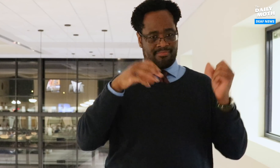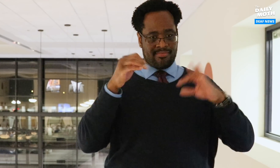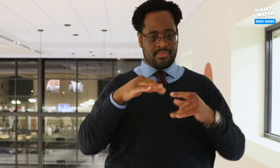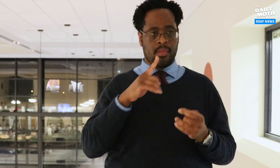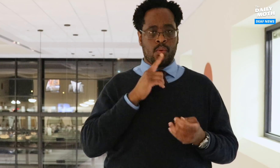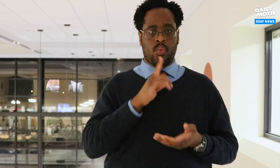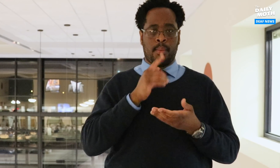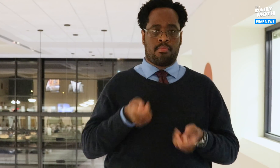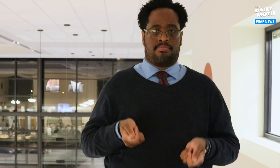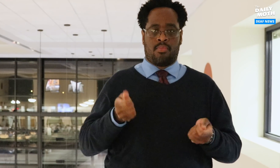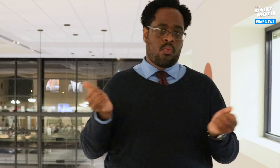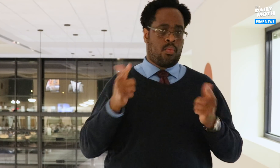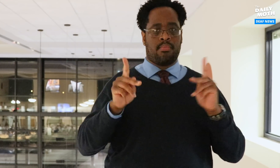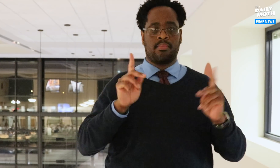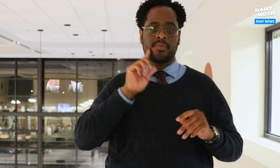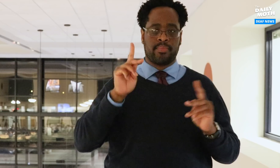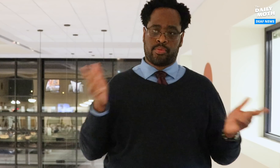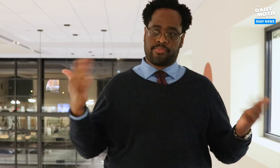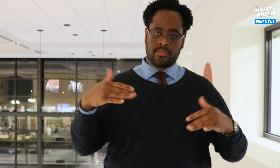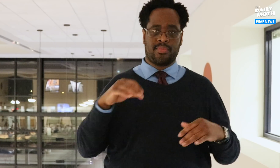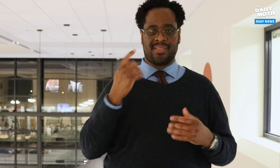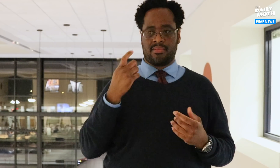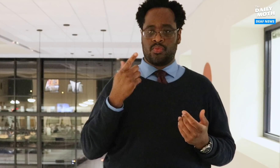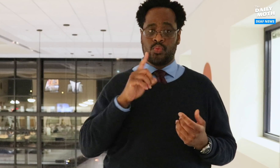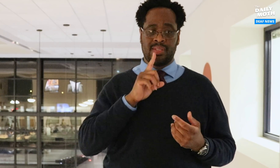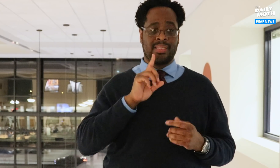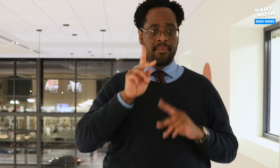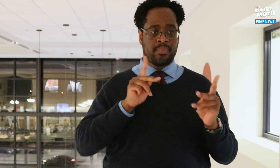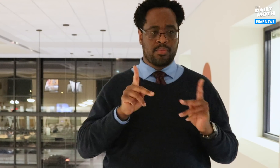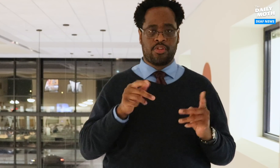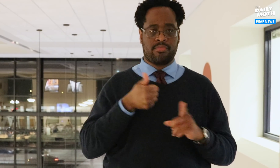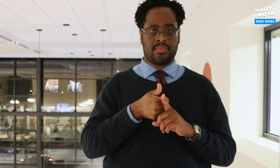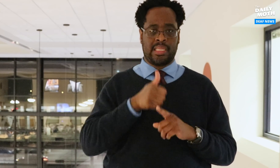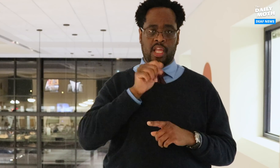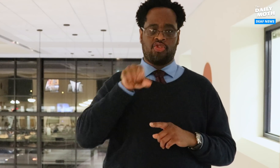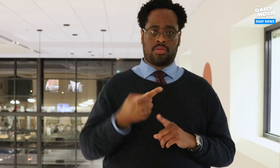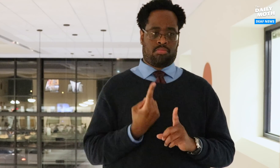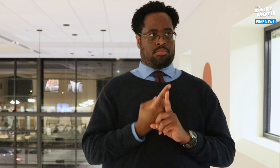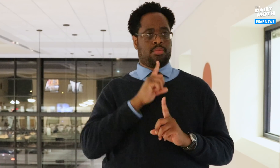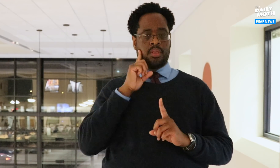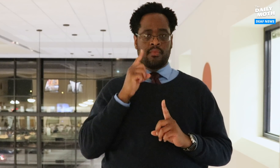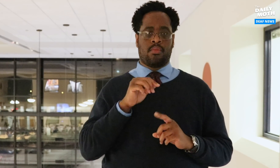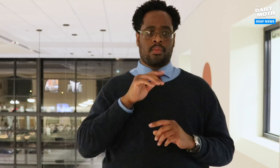So we have to think hard on how we can elevate all Deaf people to be involved because Deaf people are not just "Deaf"